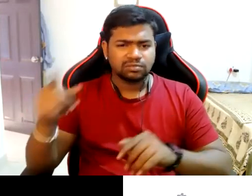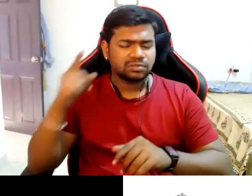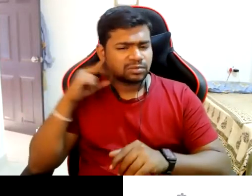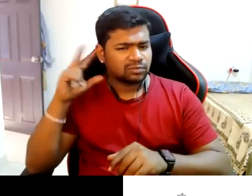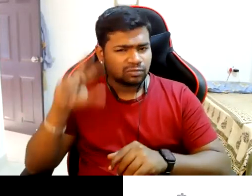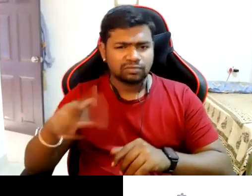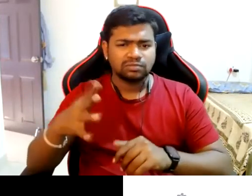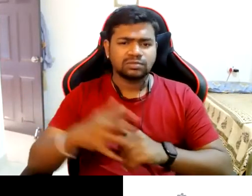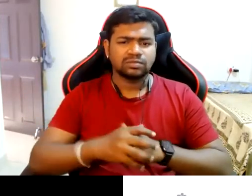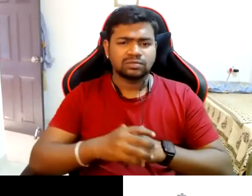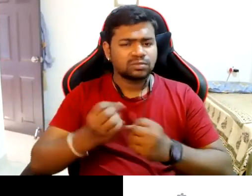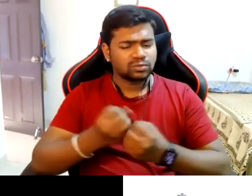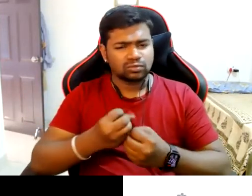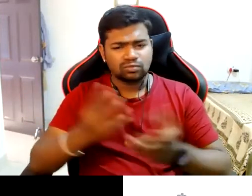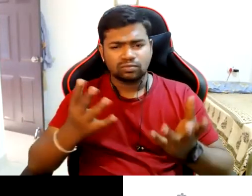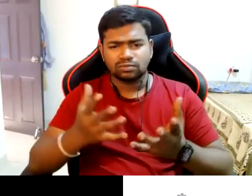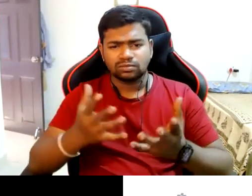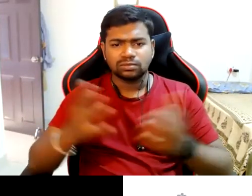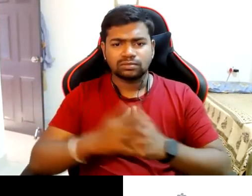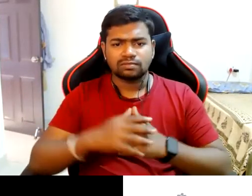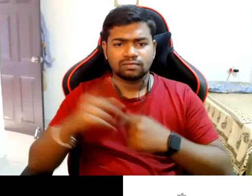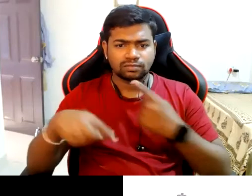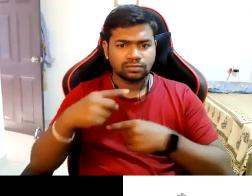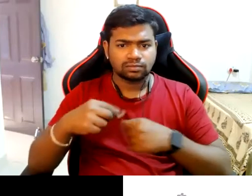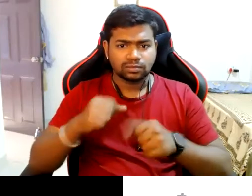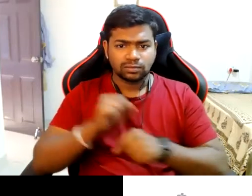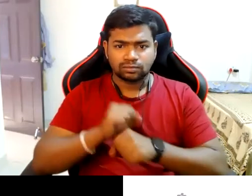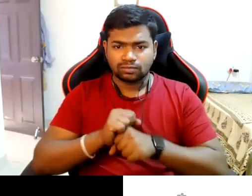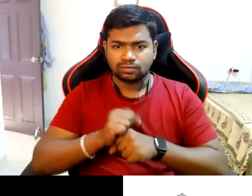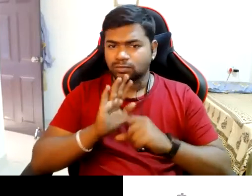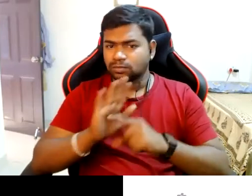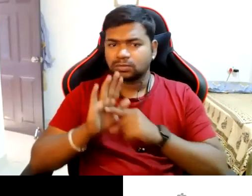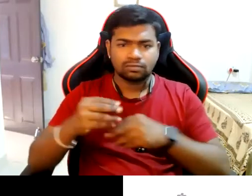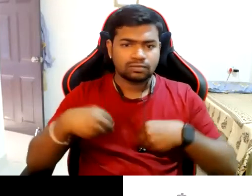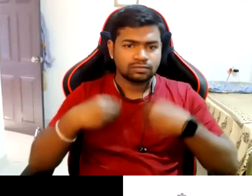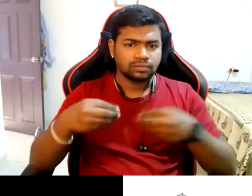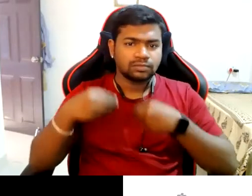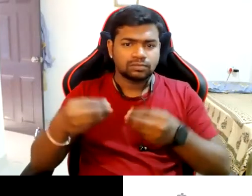person this Sandeep couldn't hear, so many things but when i began to deliver my work. My value has changed,